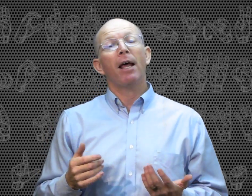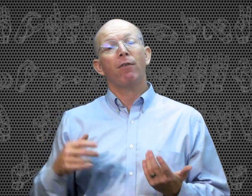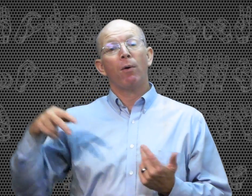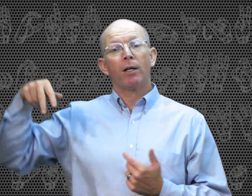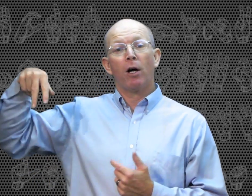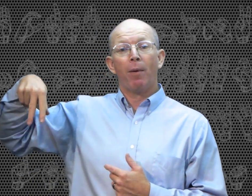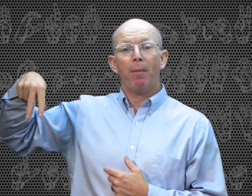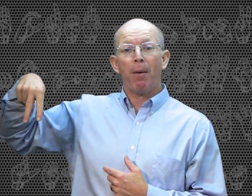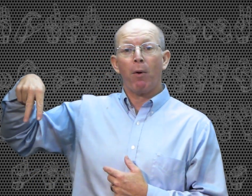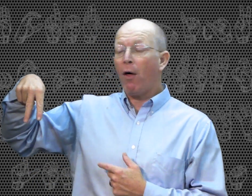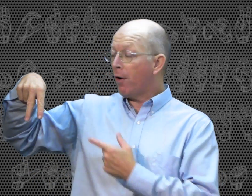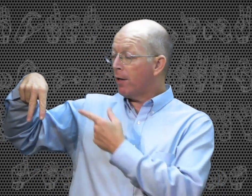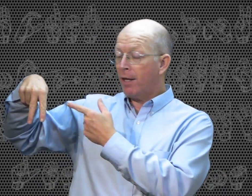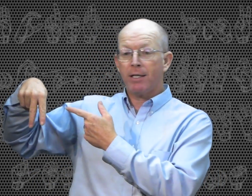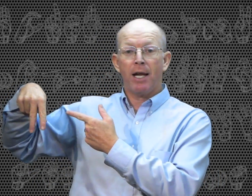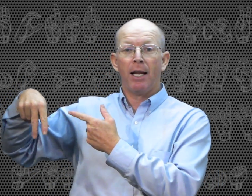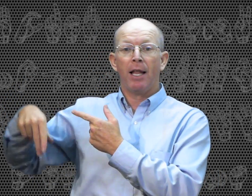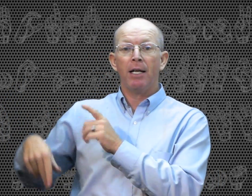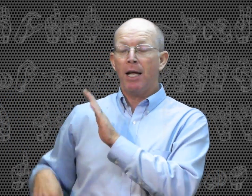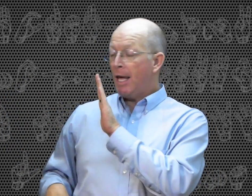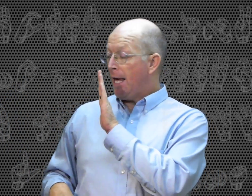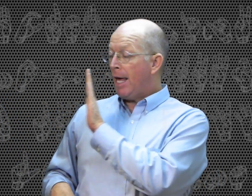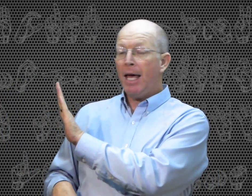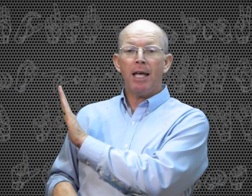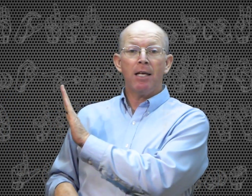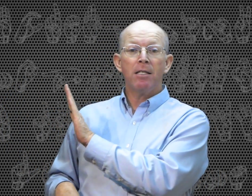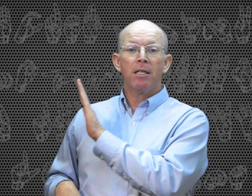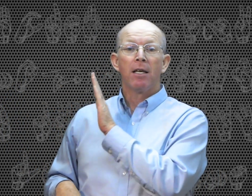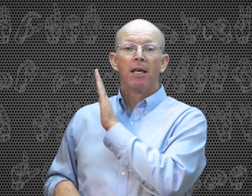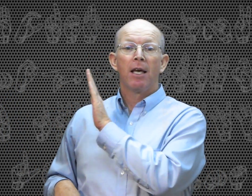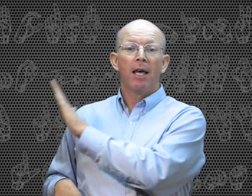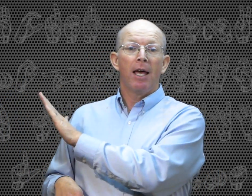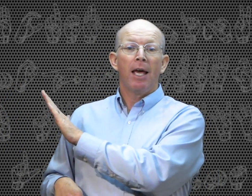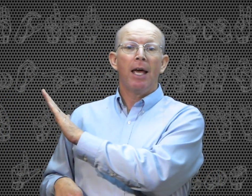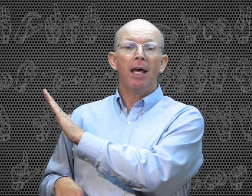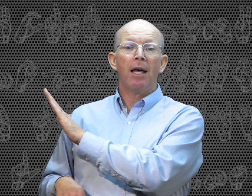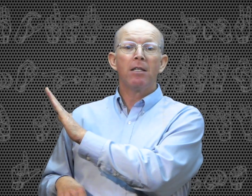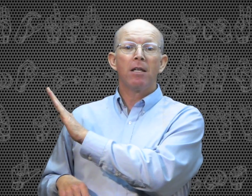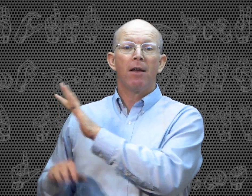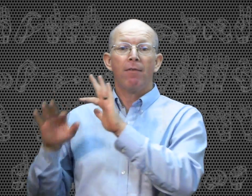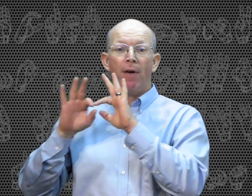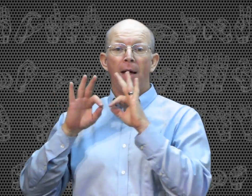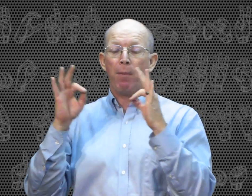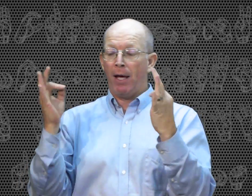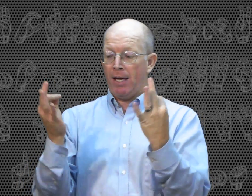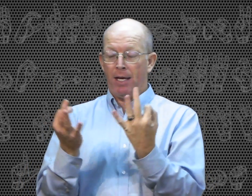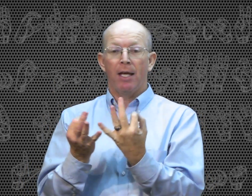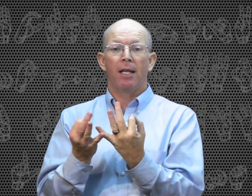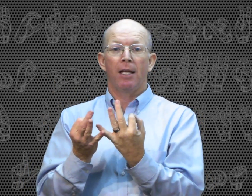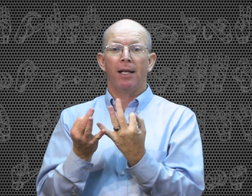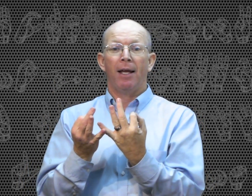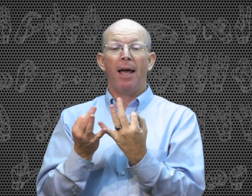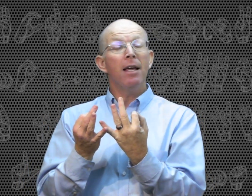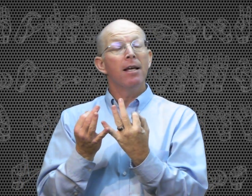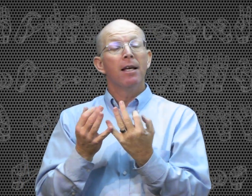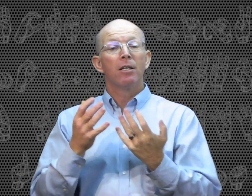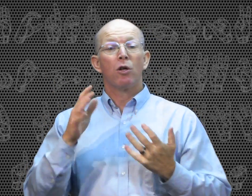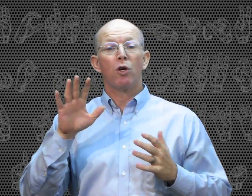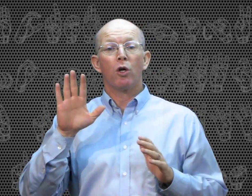And then if I wanted to talk about my brother that is standing there, HIS. HIS family.